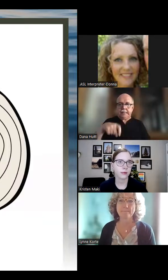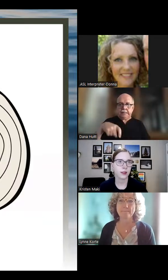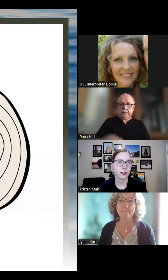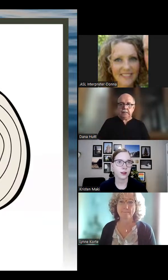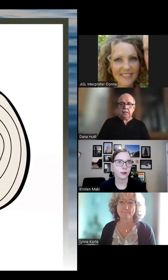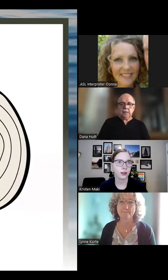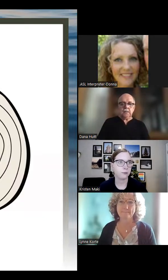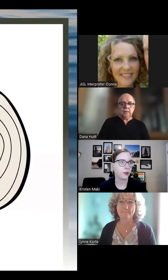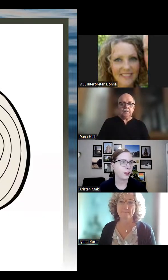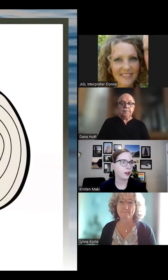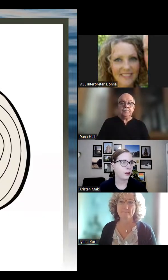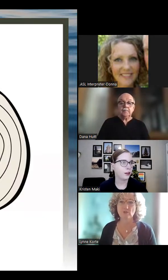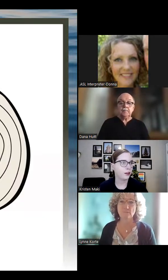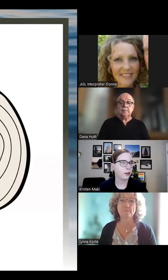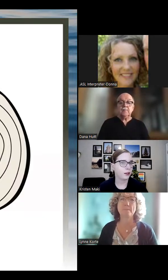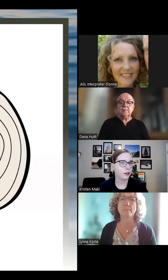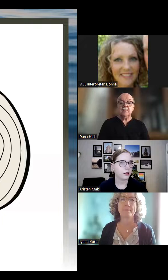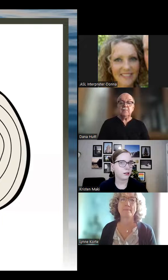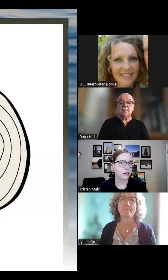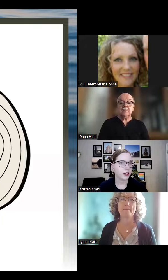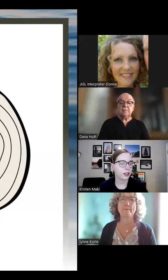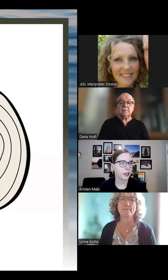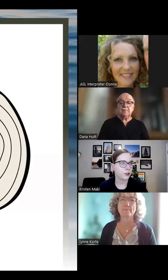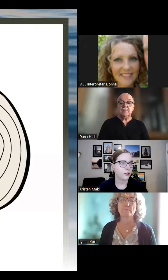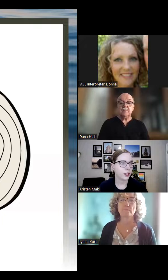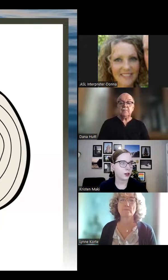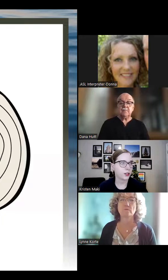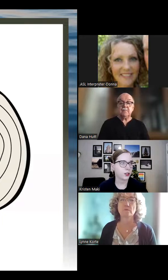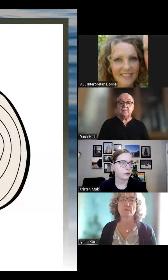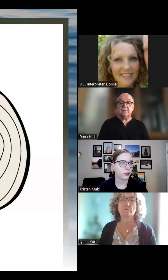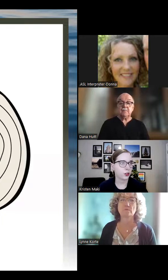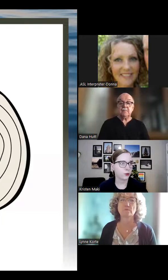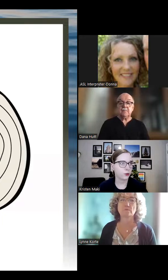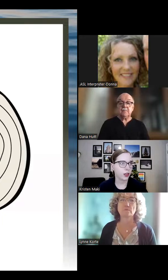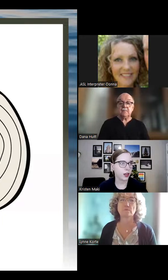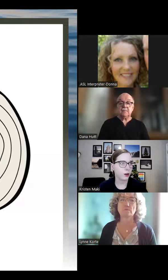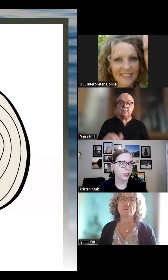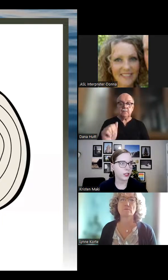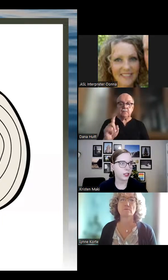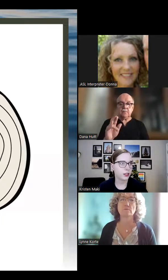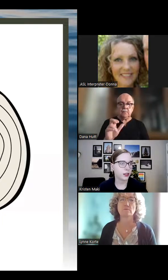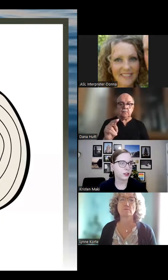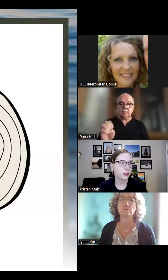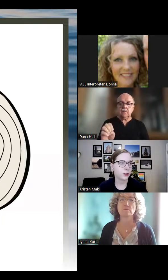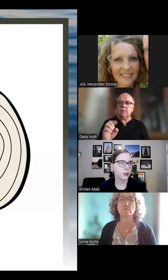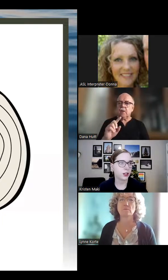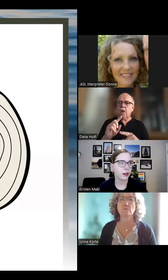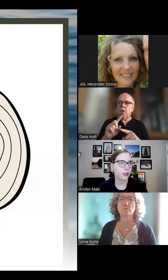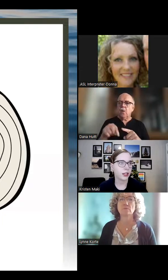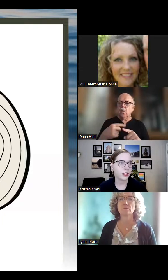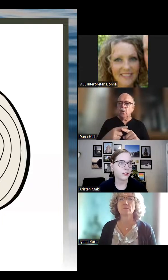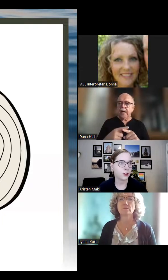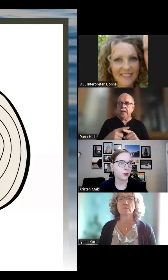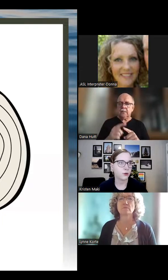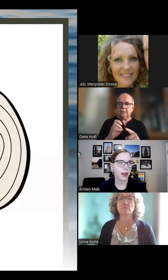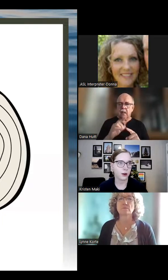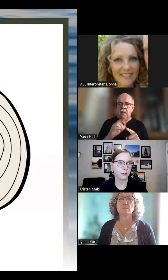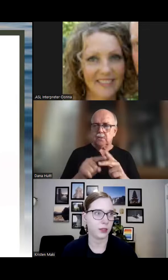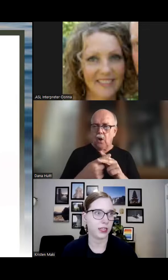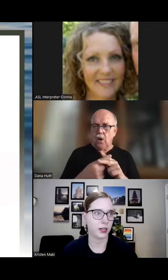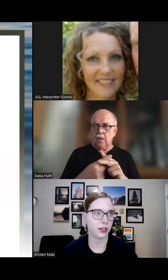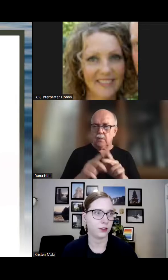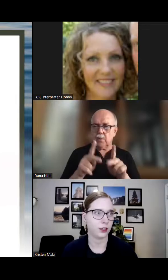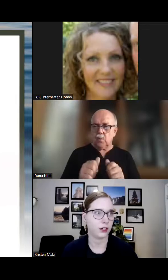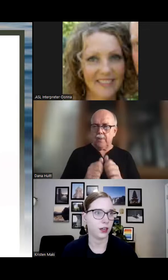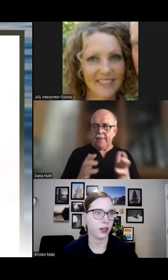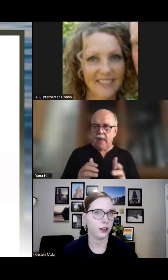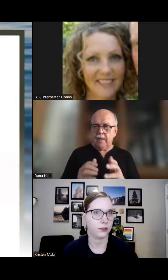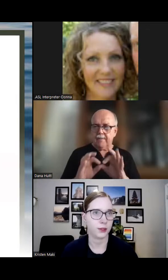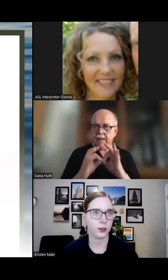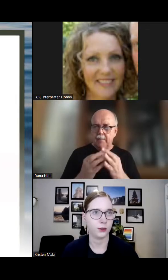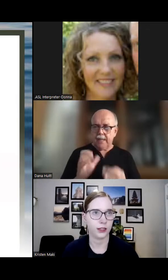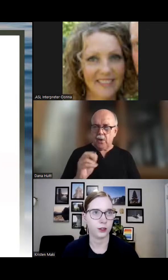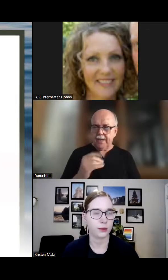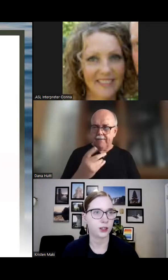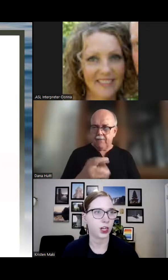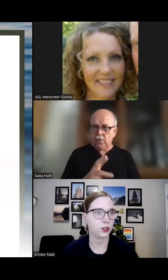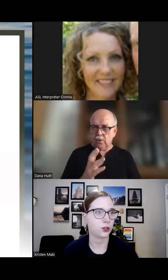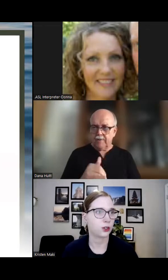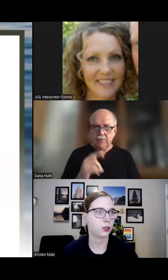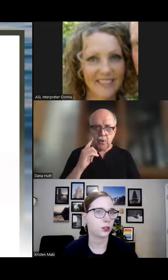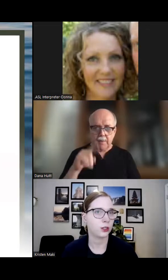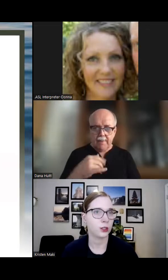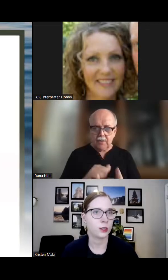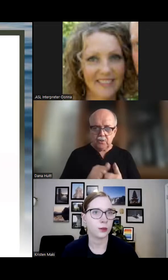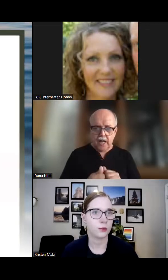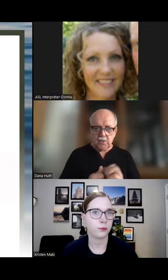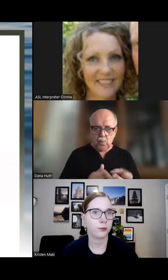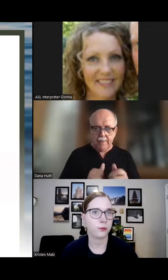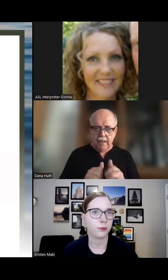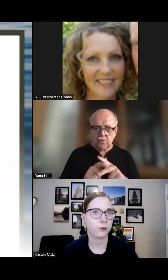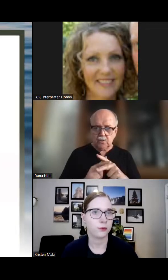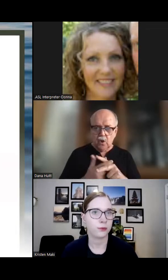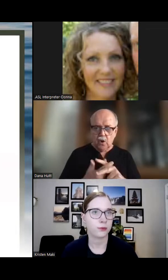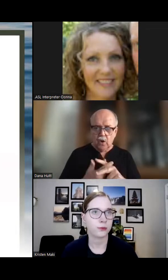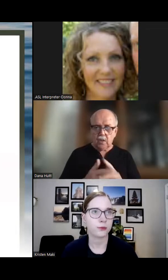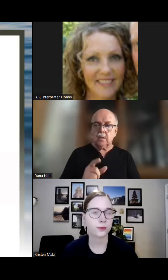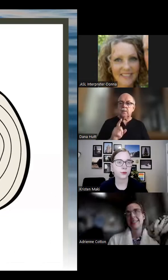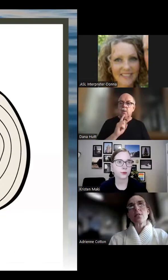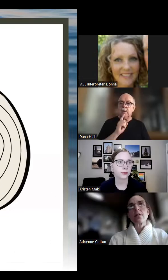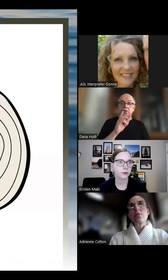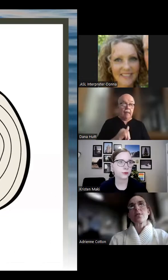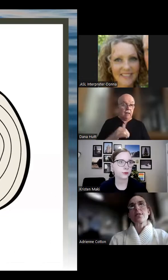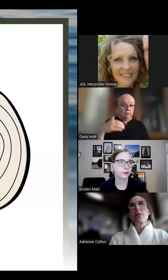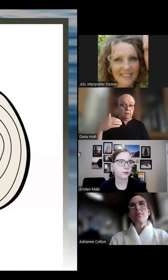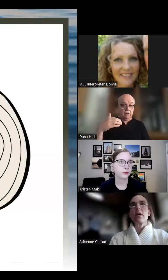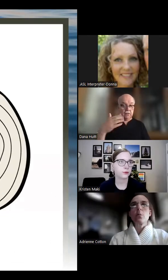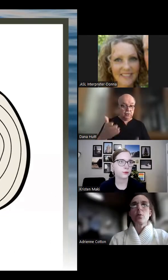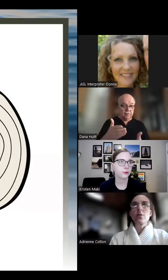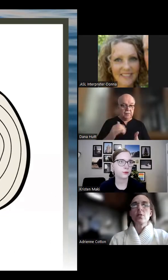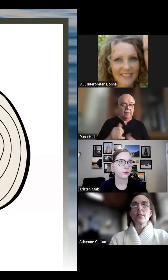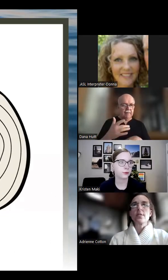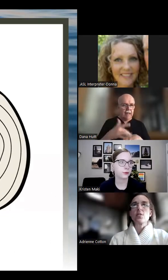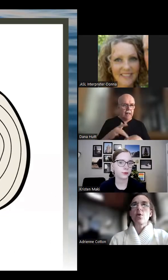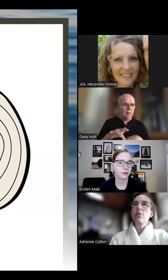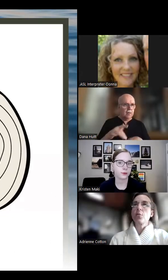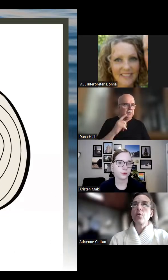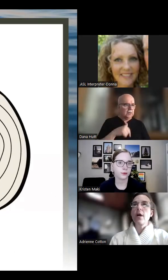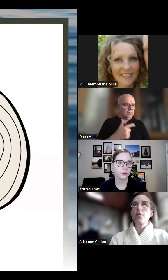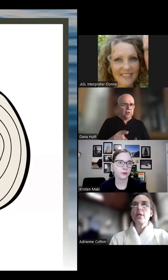for the issue of either family caregiver support or professional caregiver